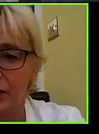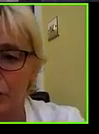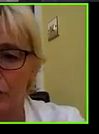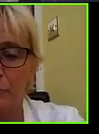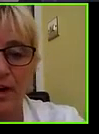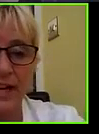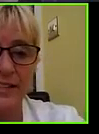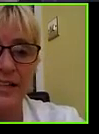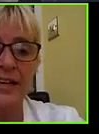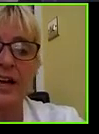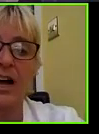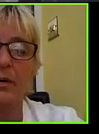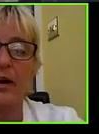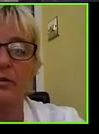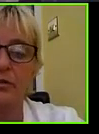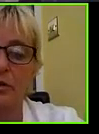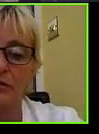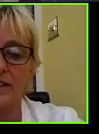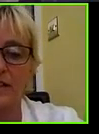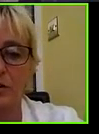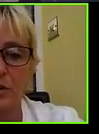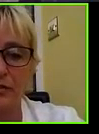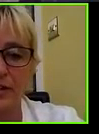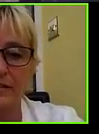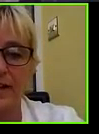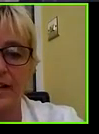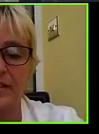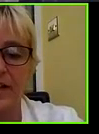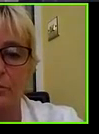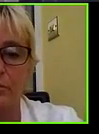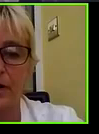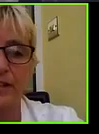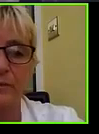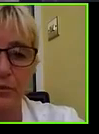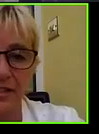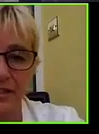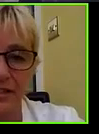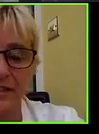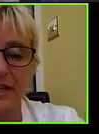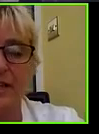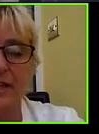a lot of press about obviously Covid and the outbreaks in prisons and